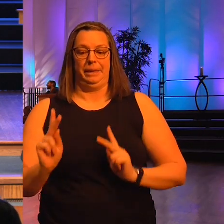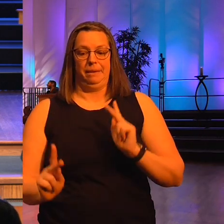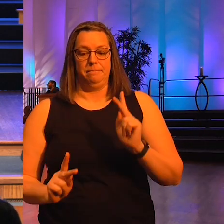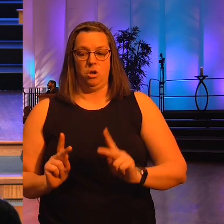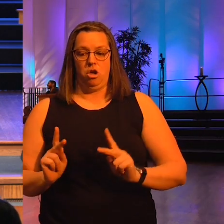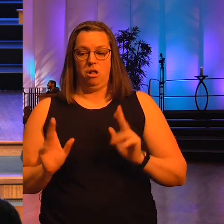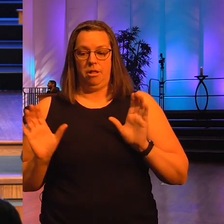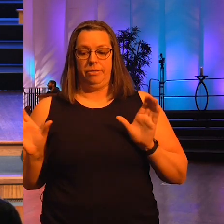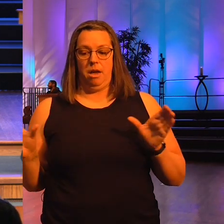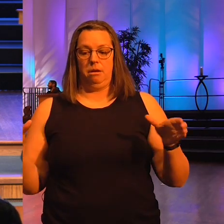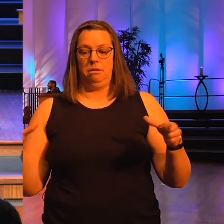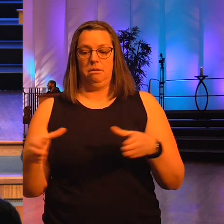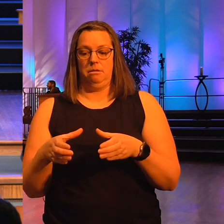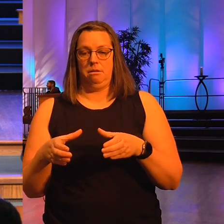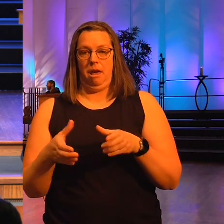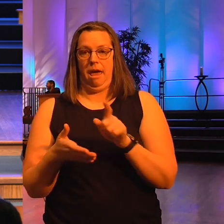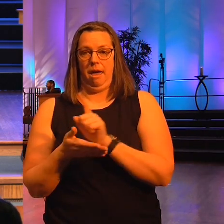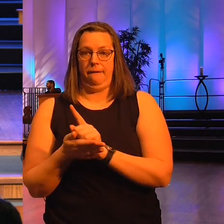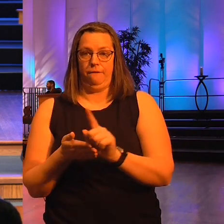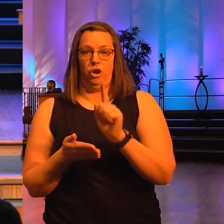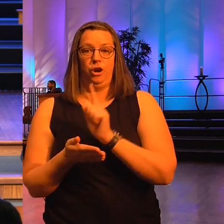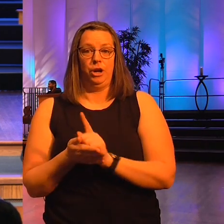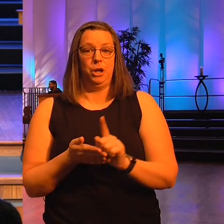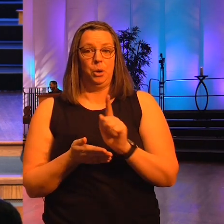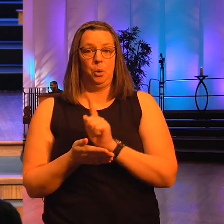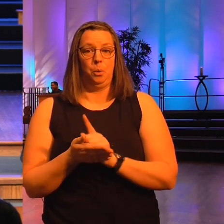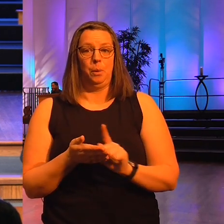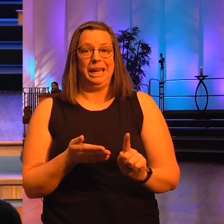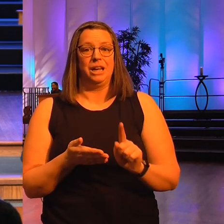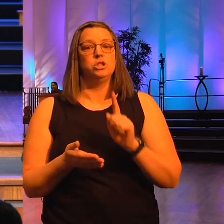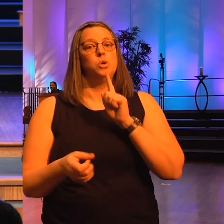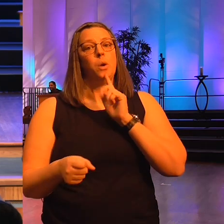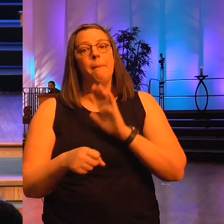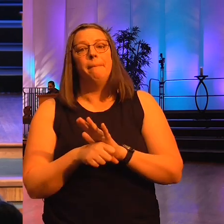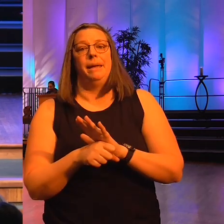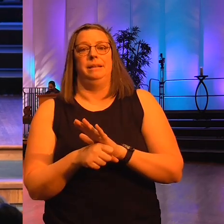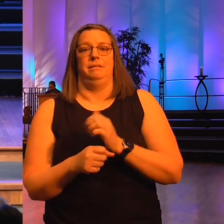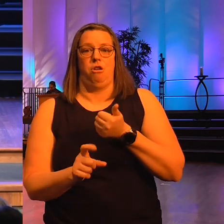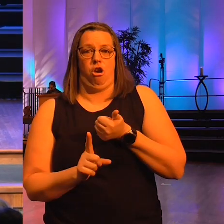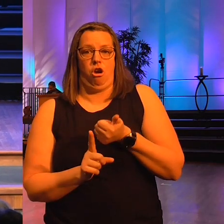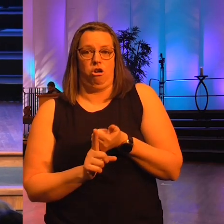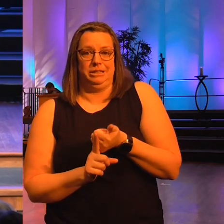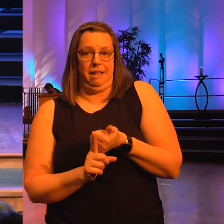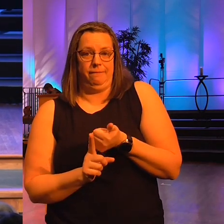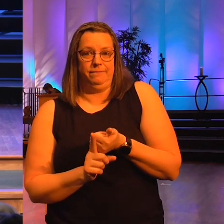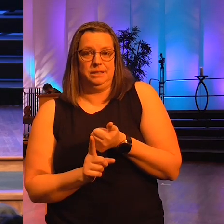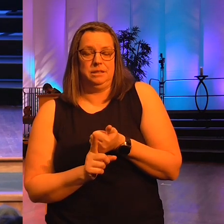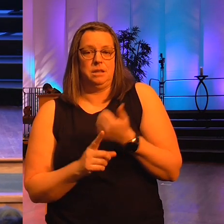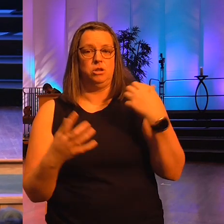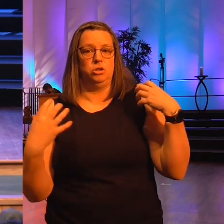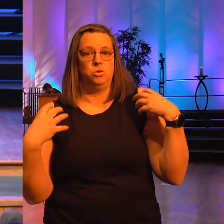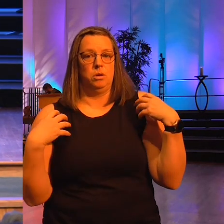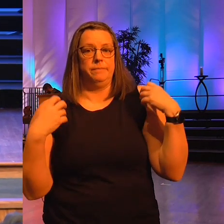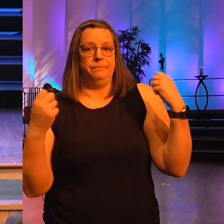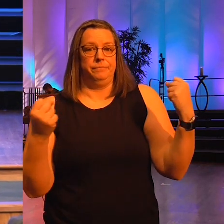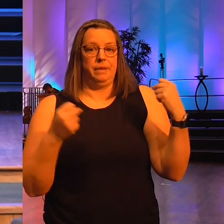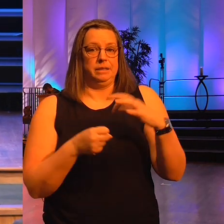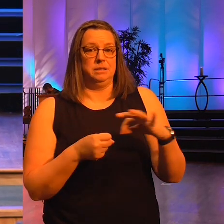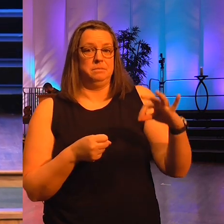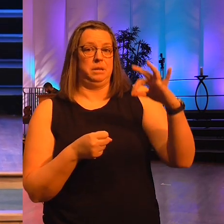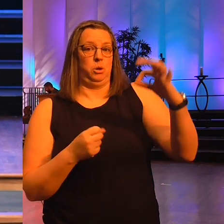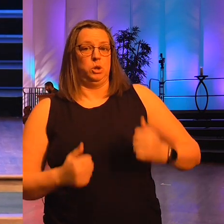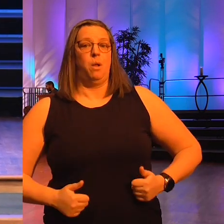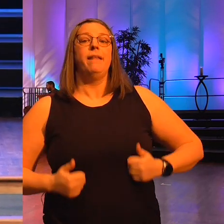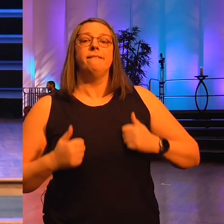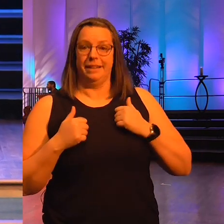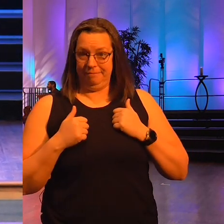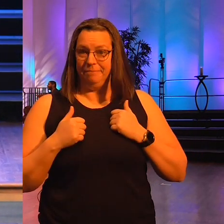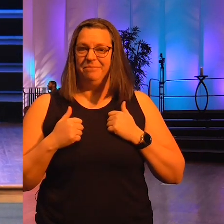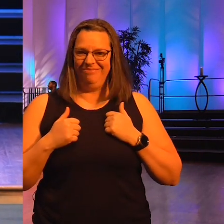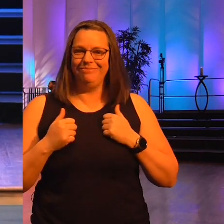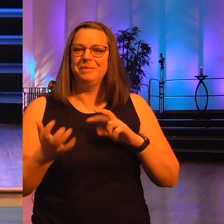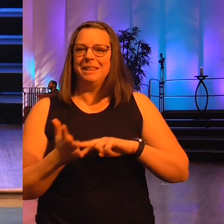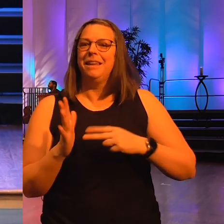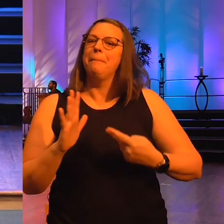every week to recommit ourselves to Courageous Spiritual Living what that means is that any